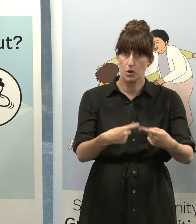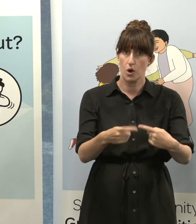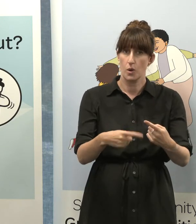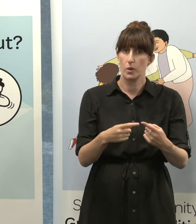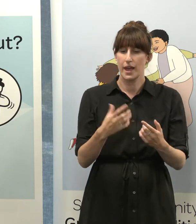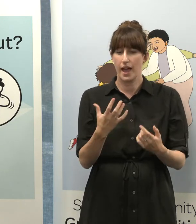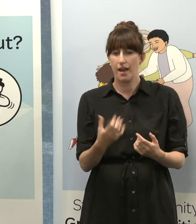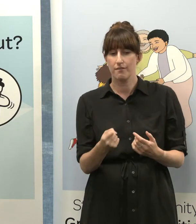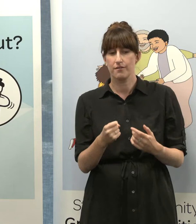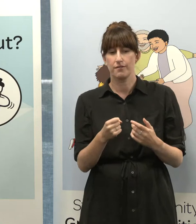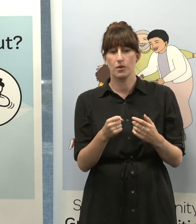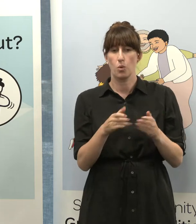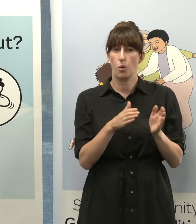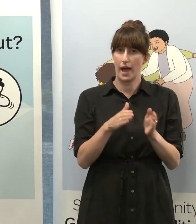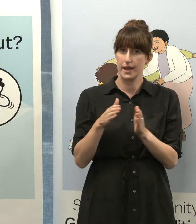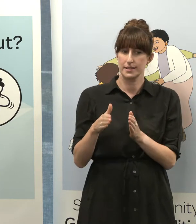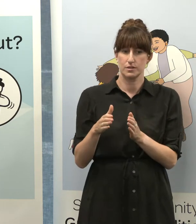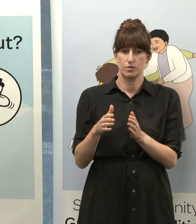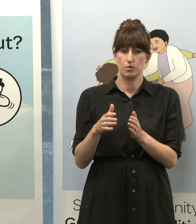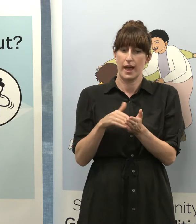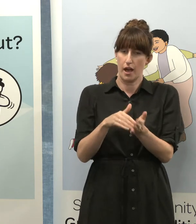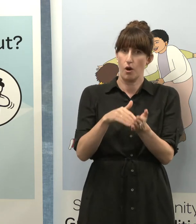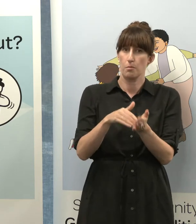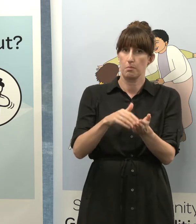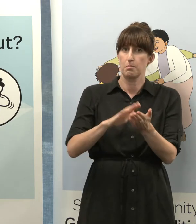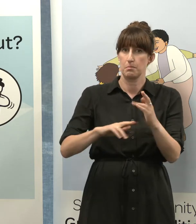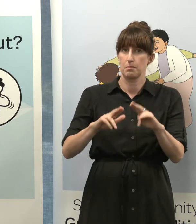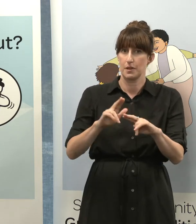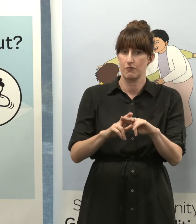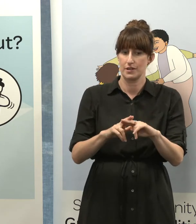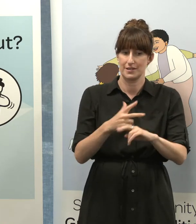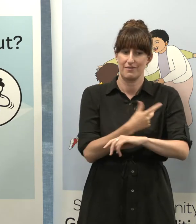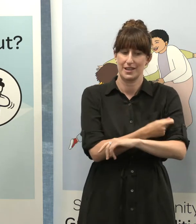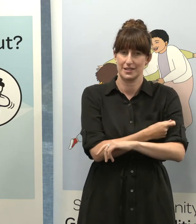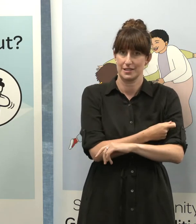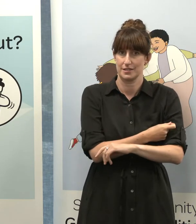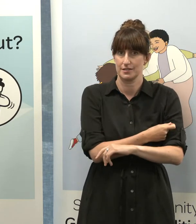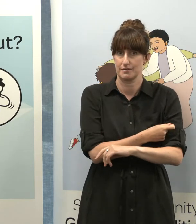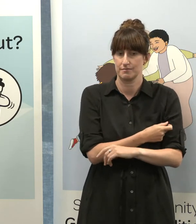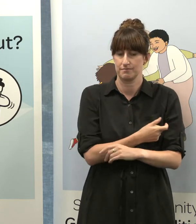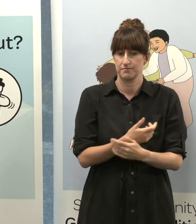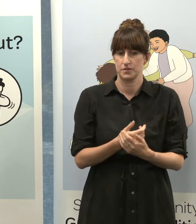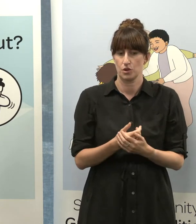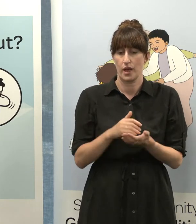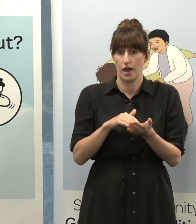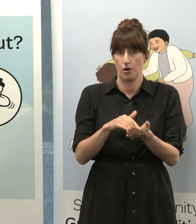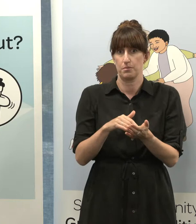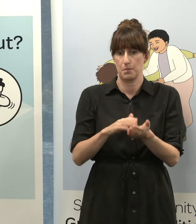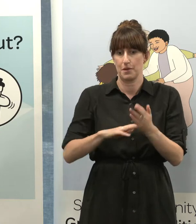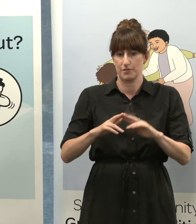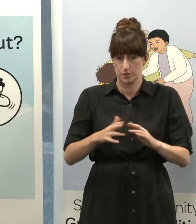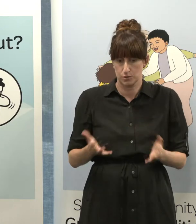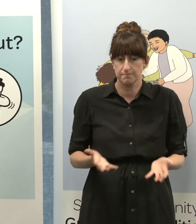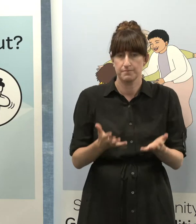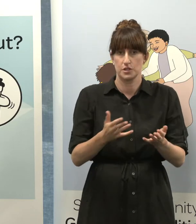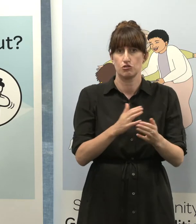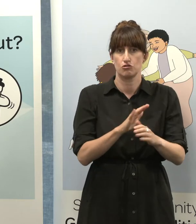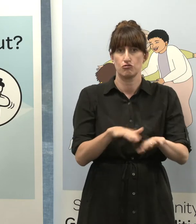encouraging is it is still going up and we have got a range of initiatives in place just to make sure all those